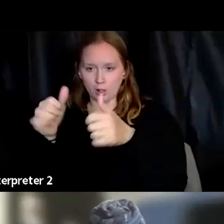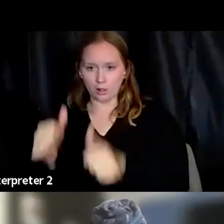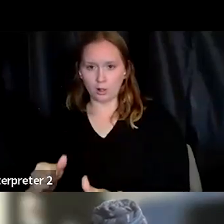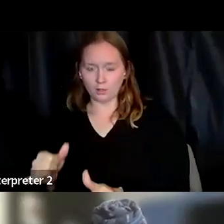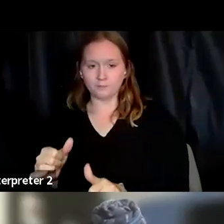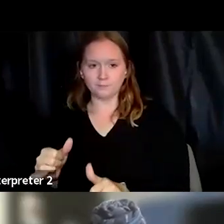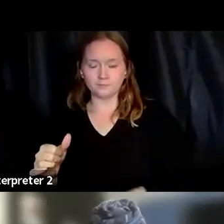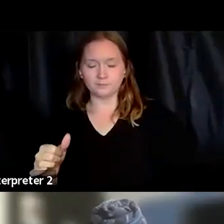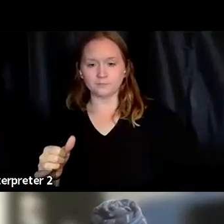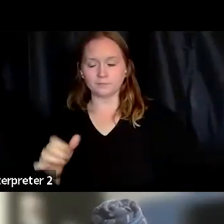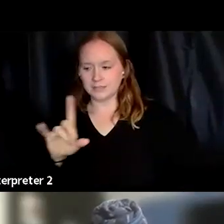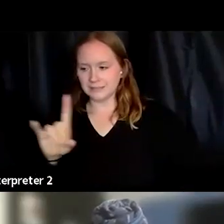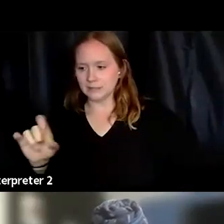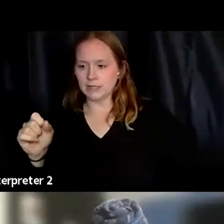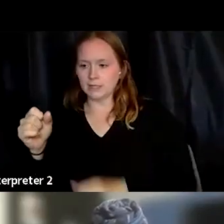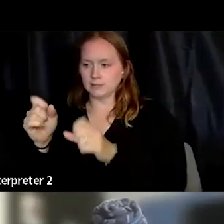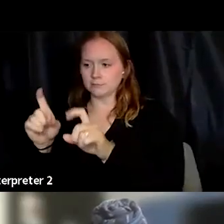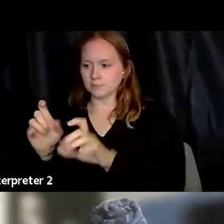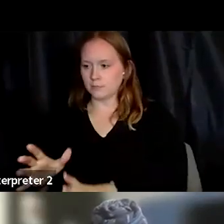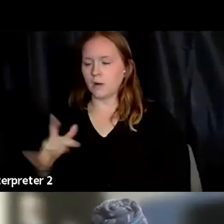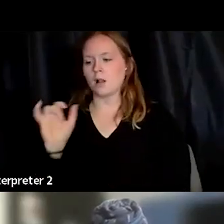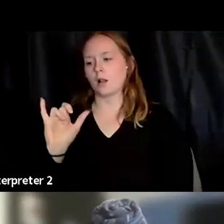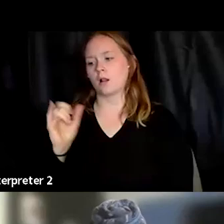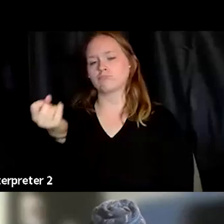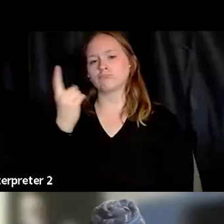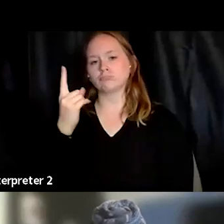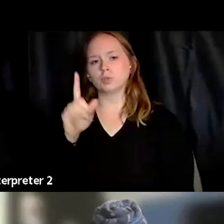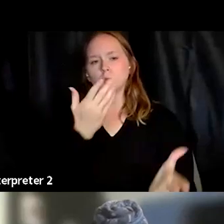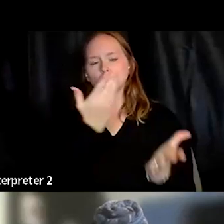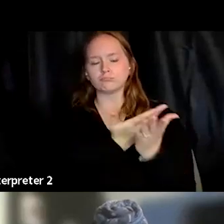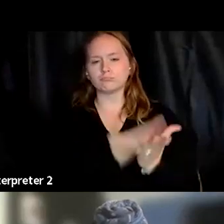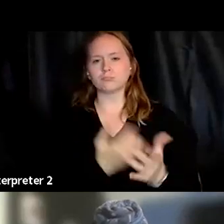that, okay, yes, you're laying out really strong examples that this person